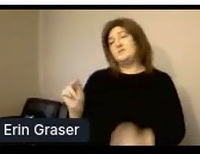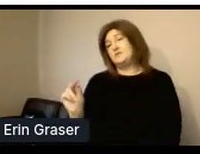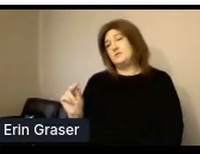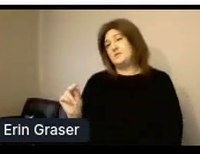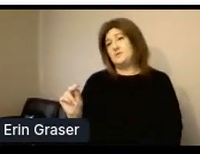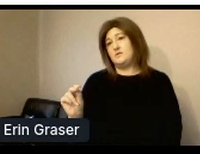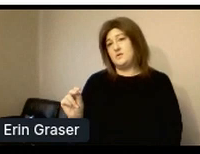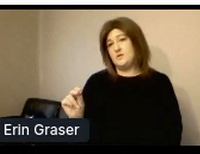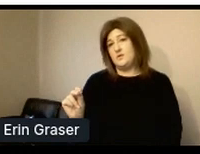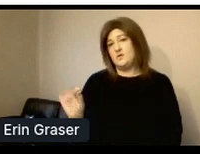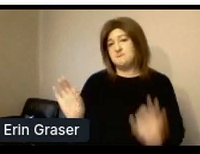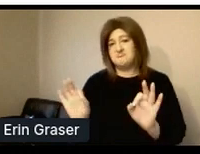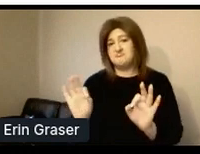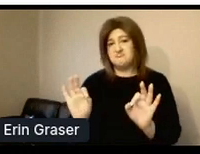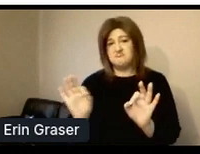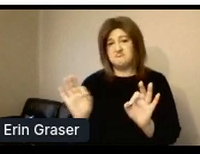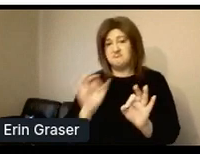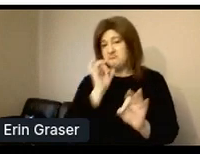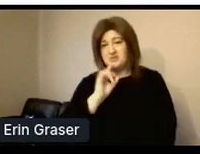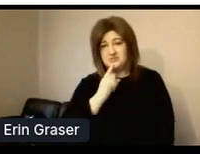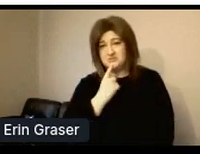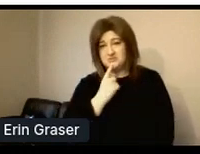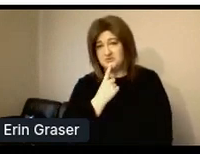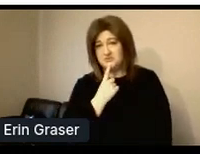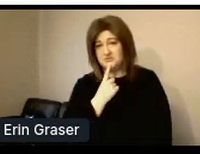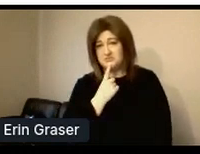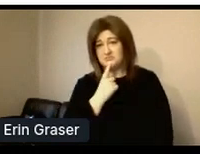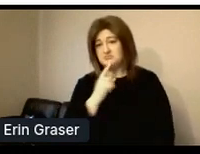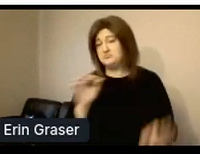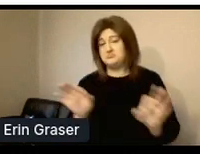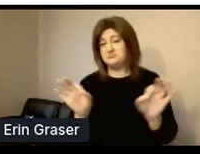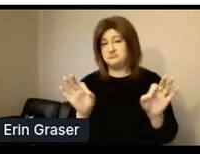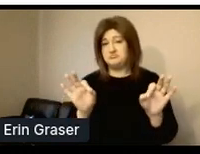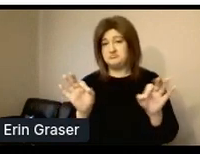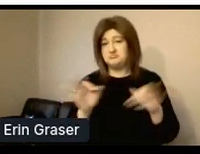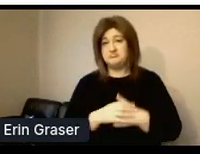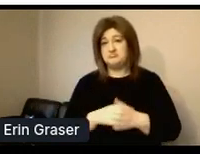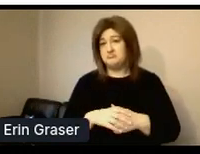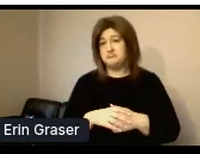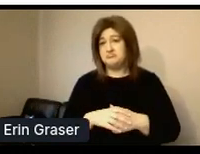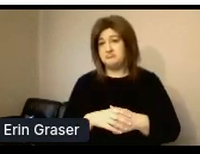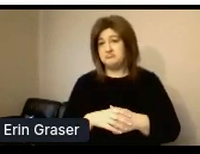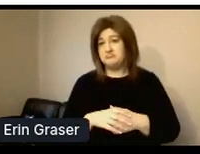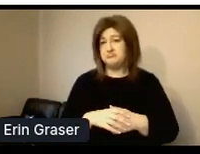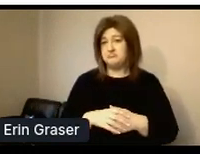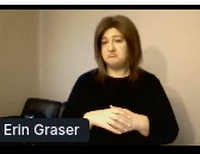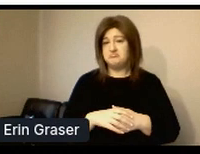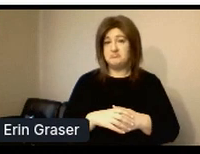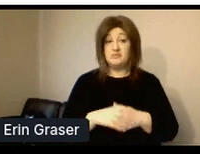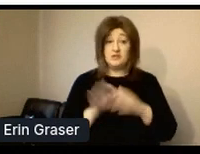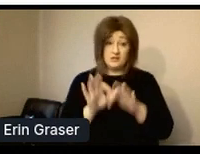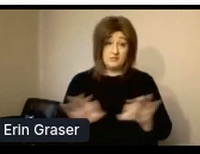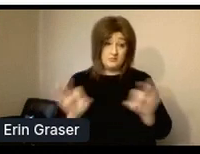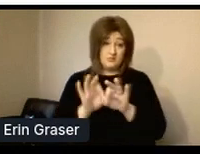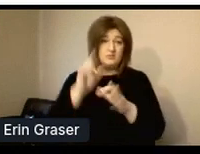No, it's not that serious. No, I don't think so. So it's important to believe people when they tell you